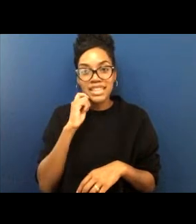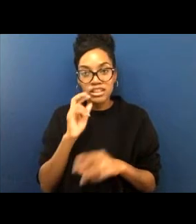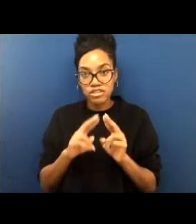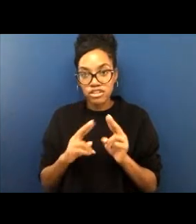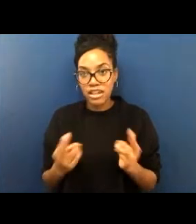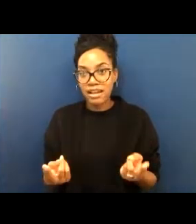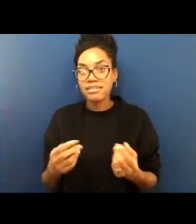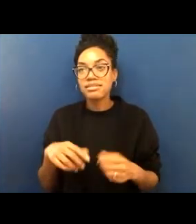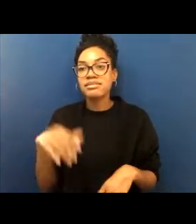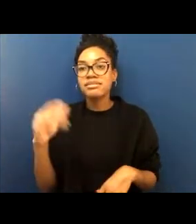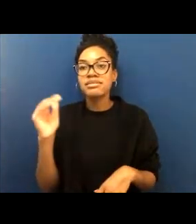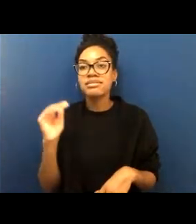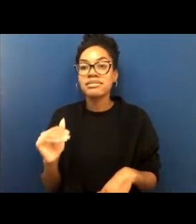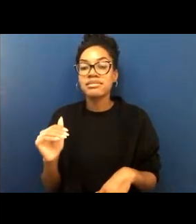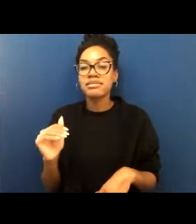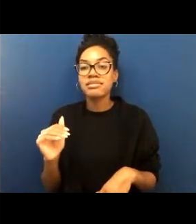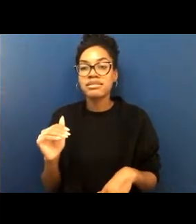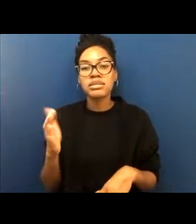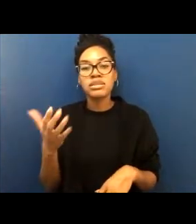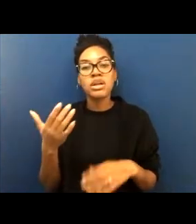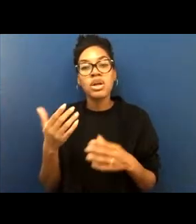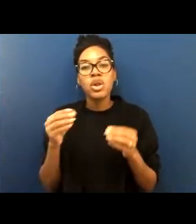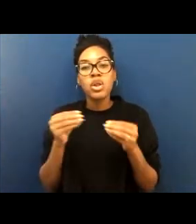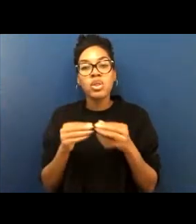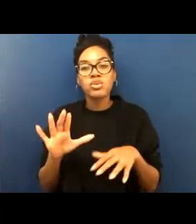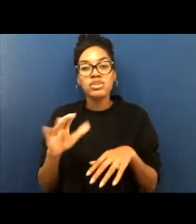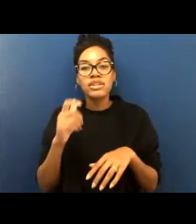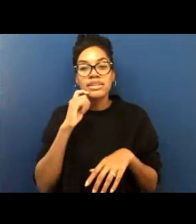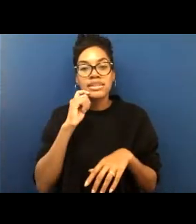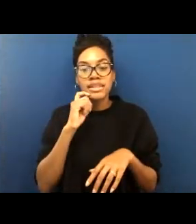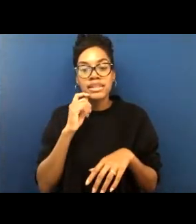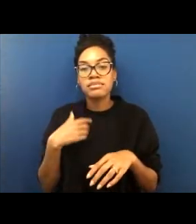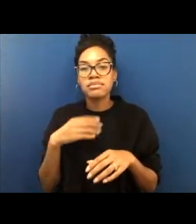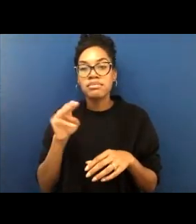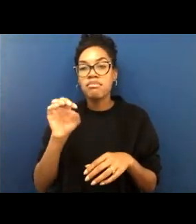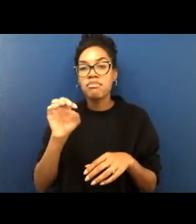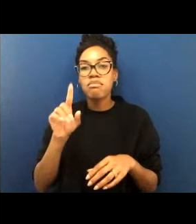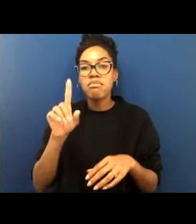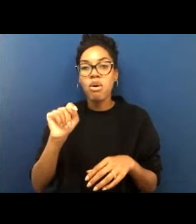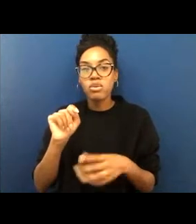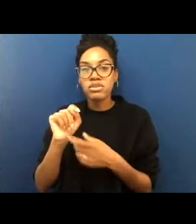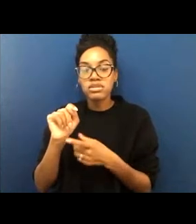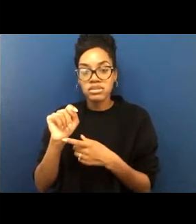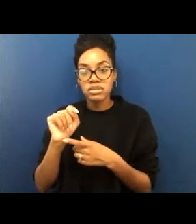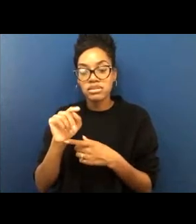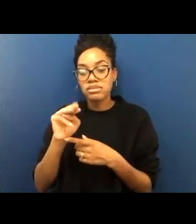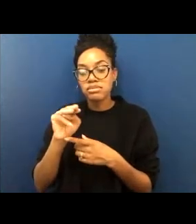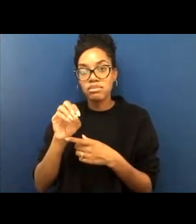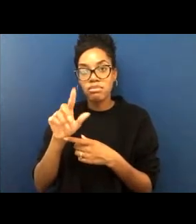And she said they molt. And Brian had also said they molt. Michelle says that they replaced their shells.